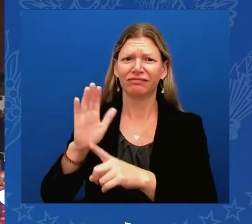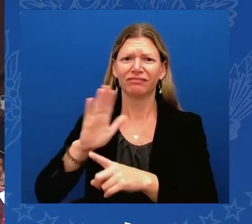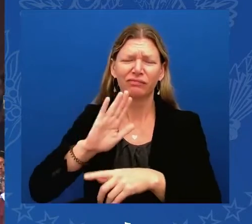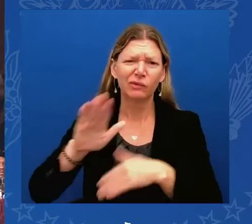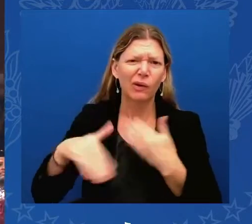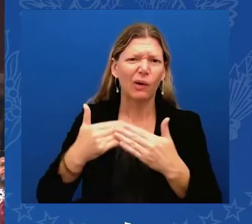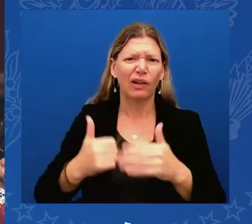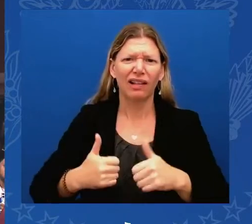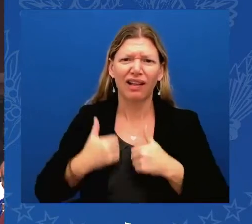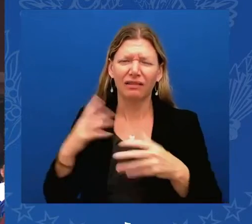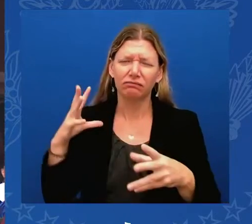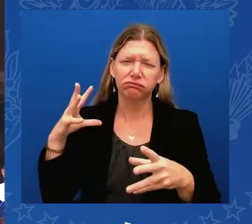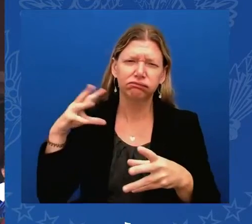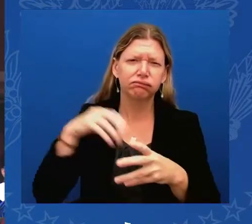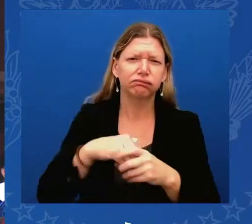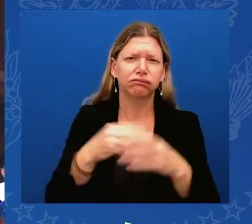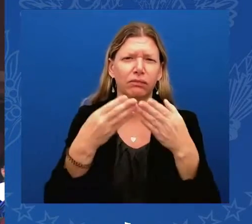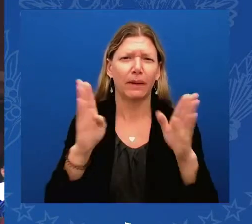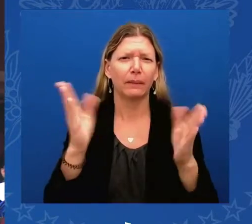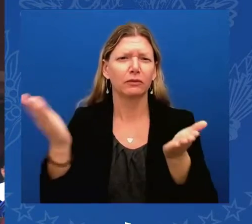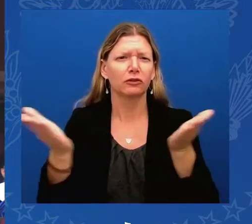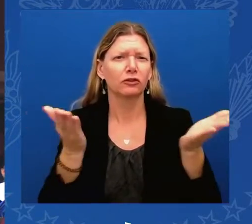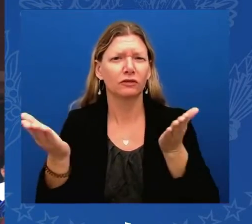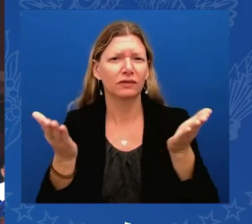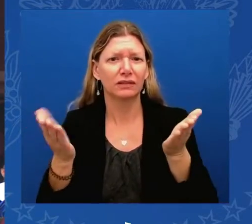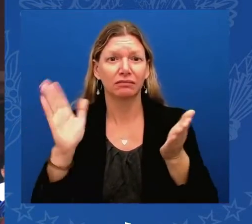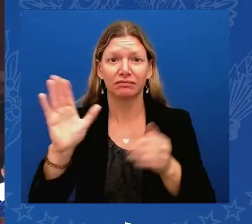His career began in 1970, in his hometown of Delaware.